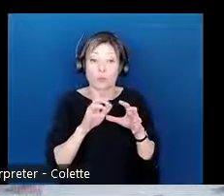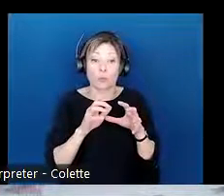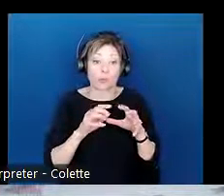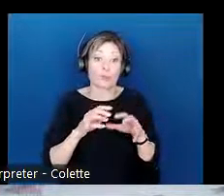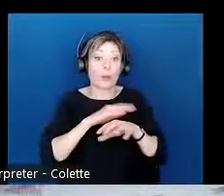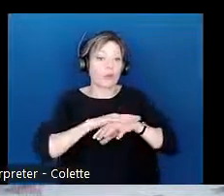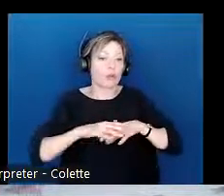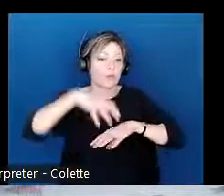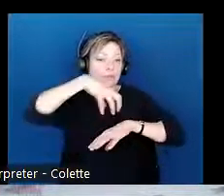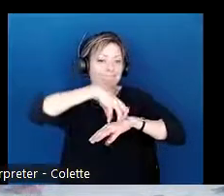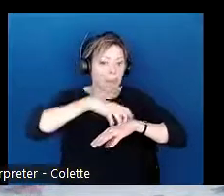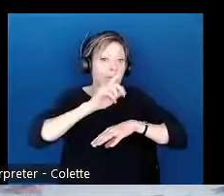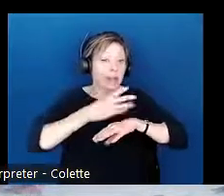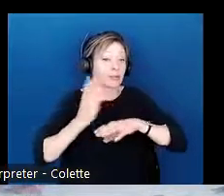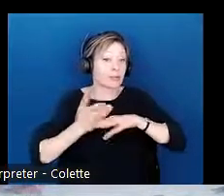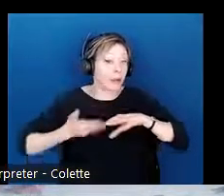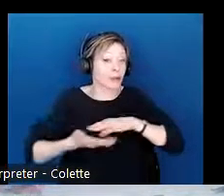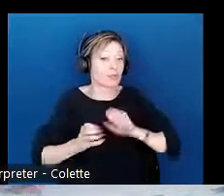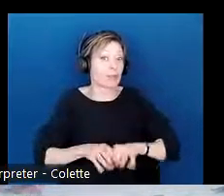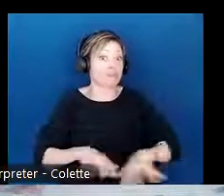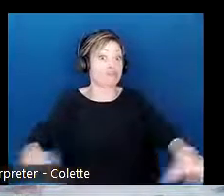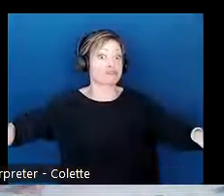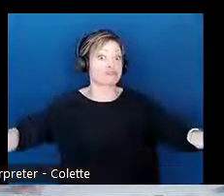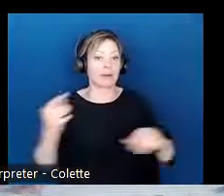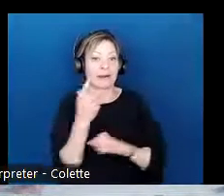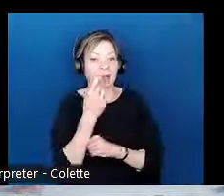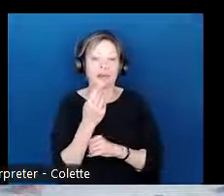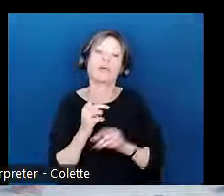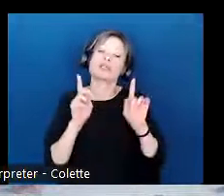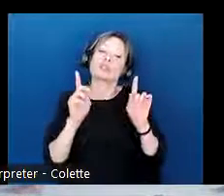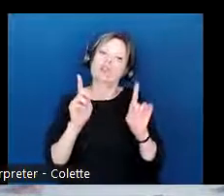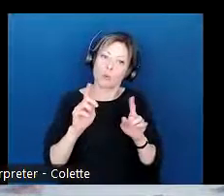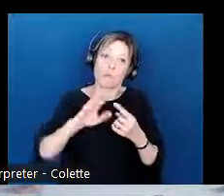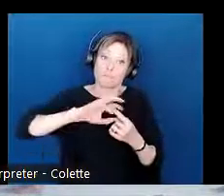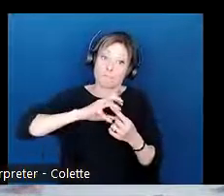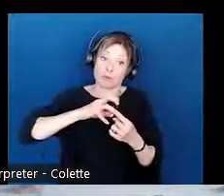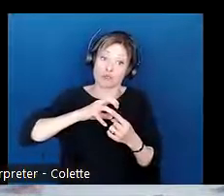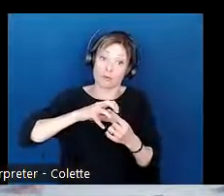but the bits that we see or might think of as mushrooms is the fungi, is the fruiting body sorry